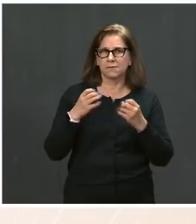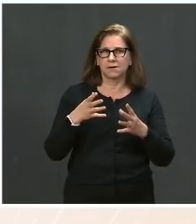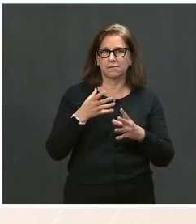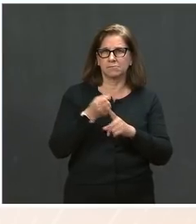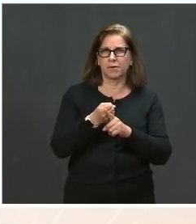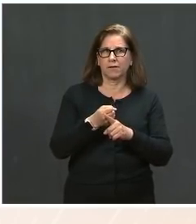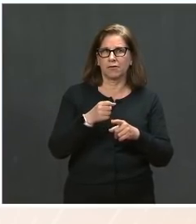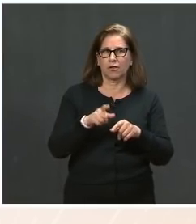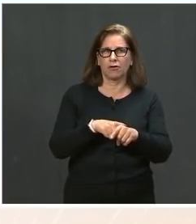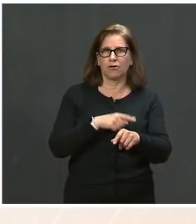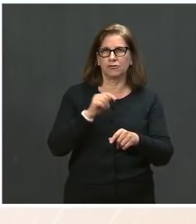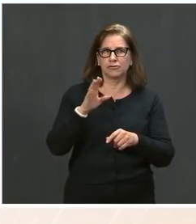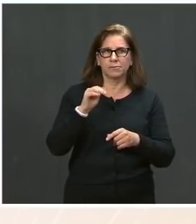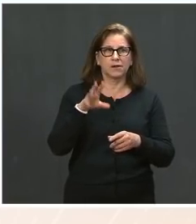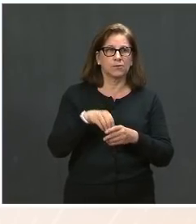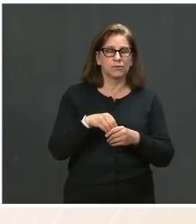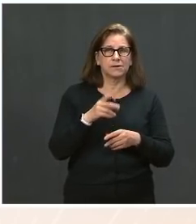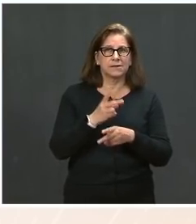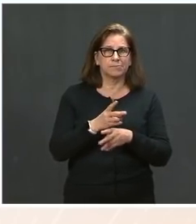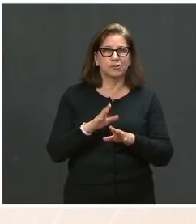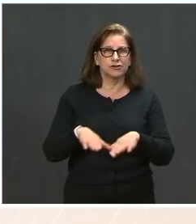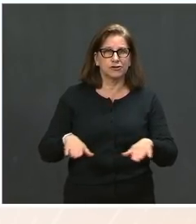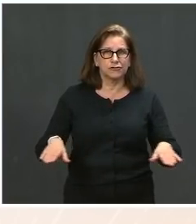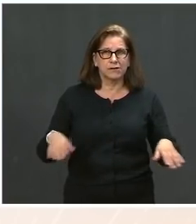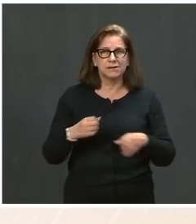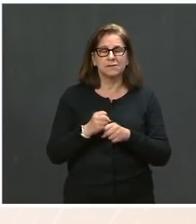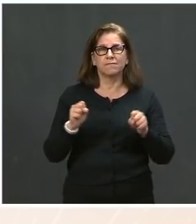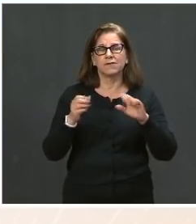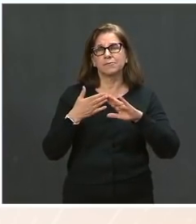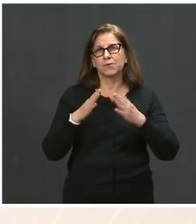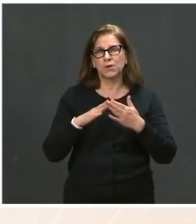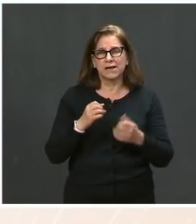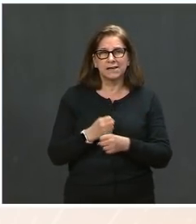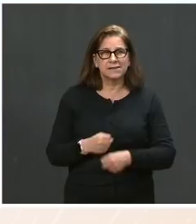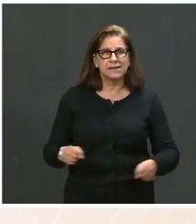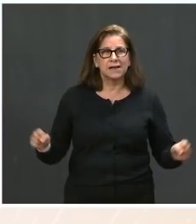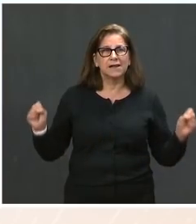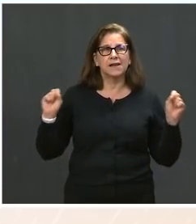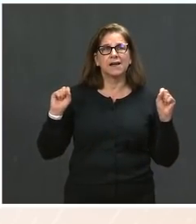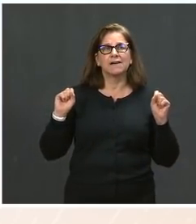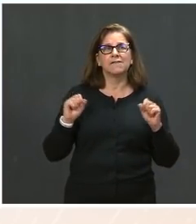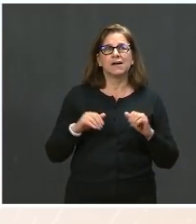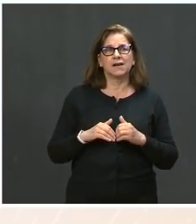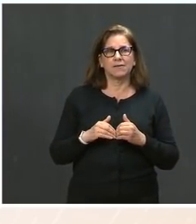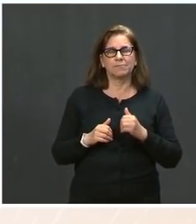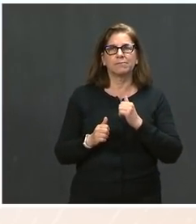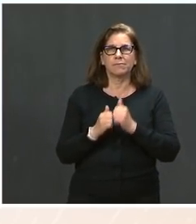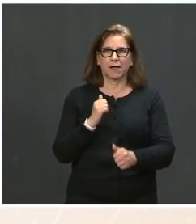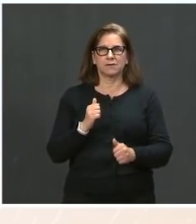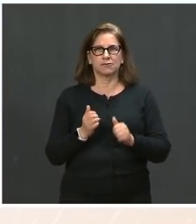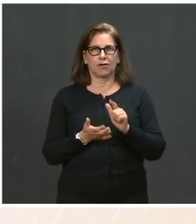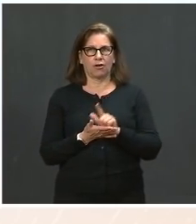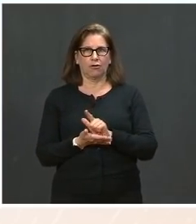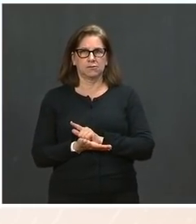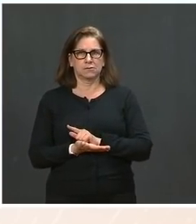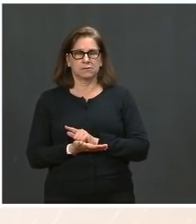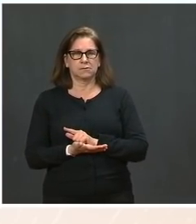our communities, and our -- and families across the country safe is by passing legislation. So he will also -- is also committed to that.